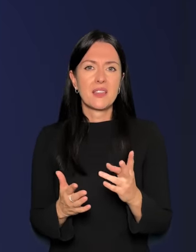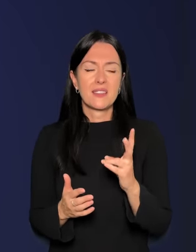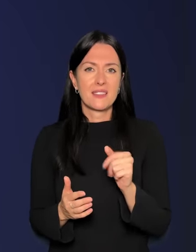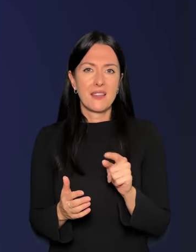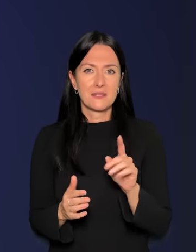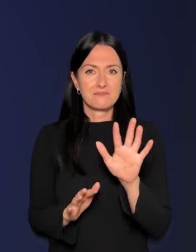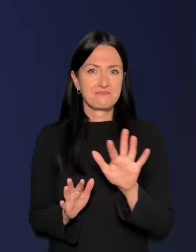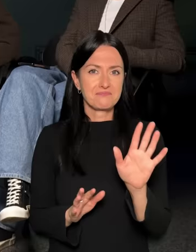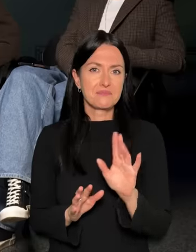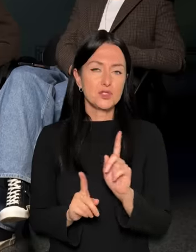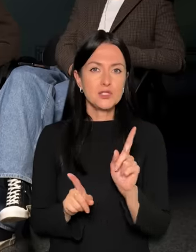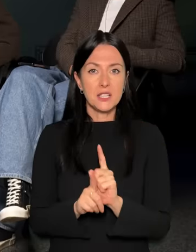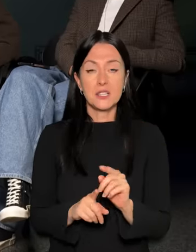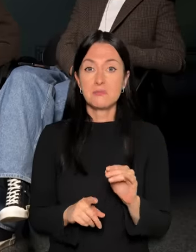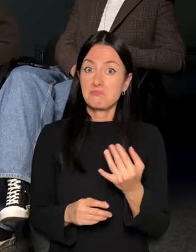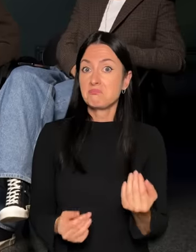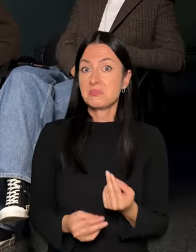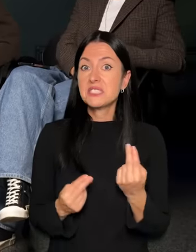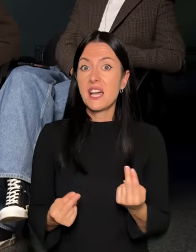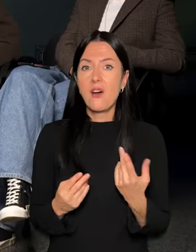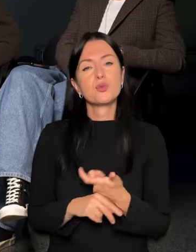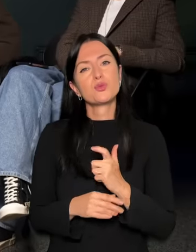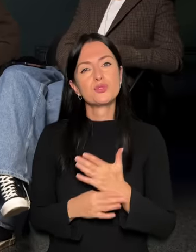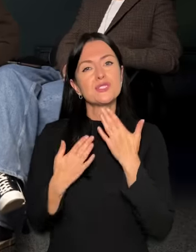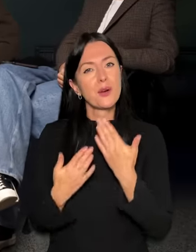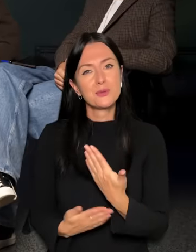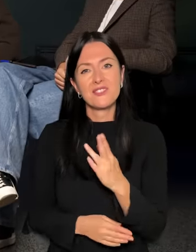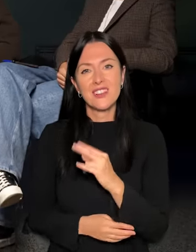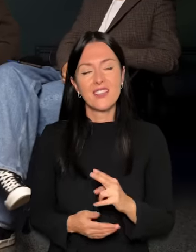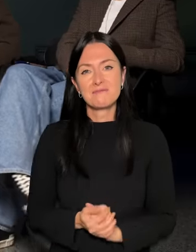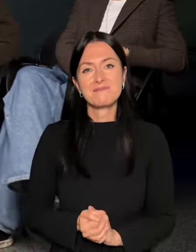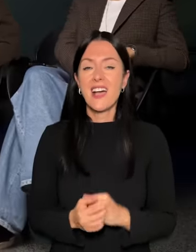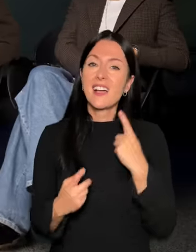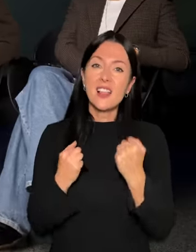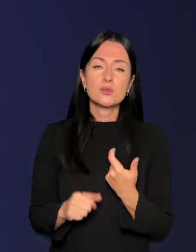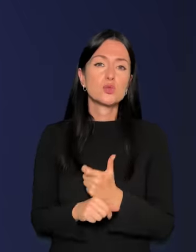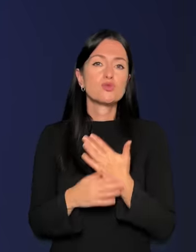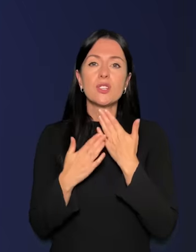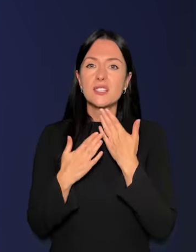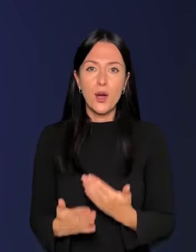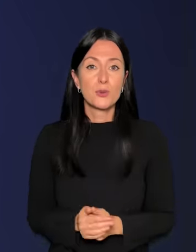in the Middle East. Interesting, interesting. Thank you very much, Vlad. Great, thank you.